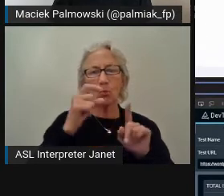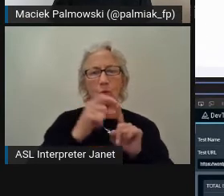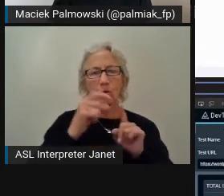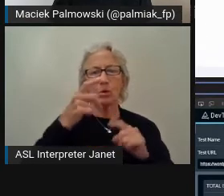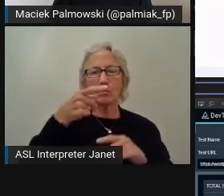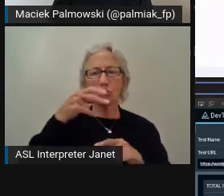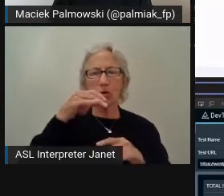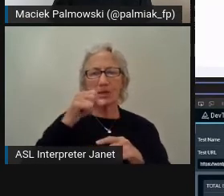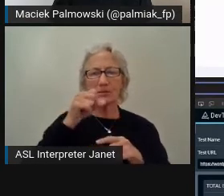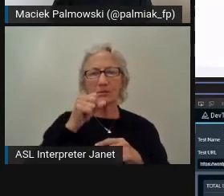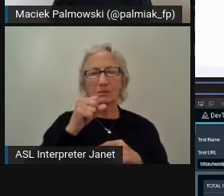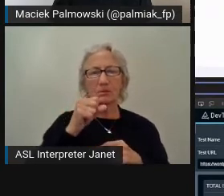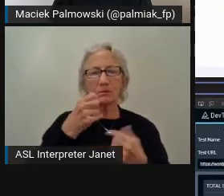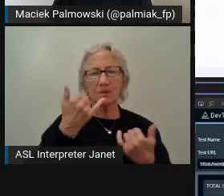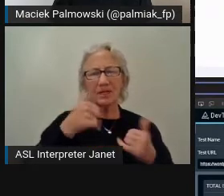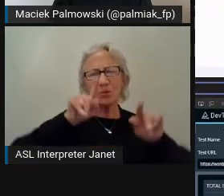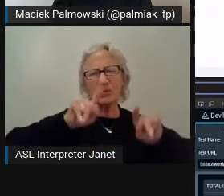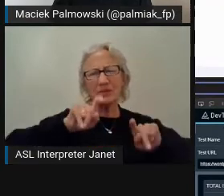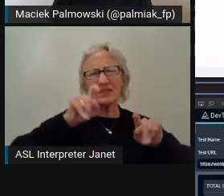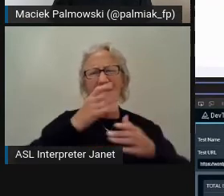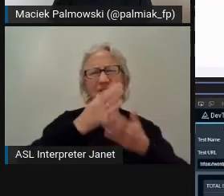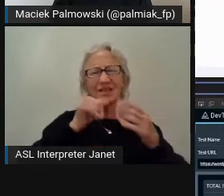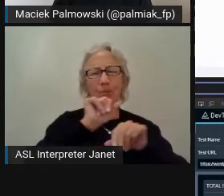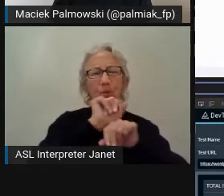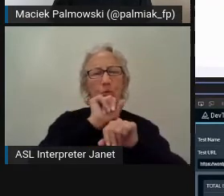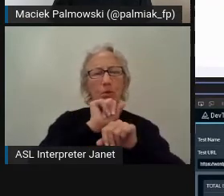we are just testing the workers.org website